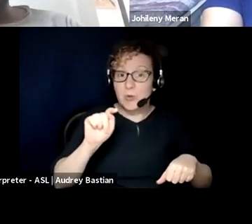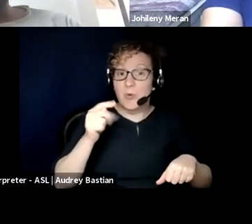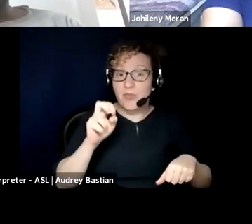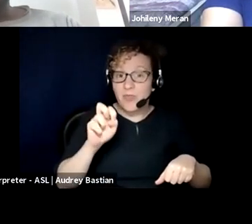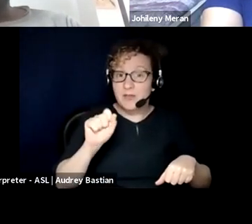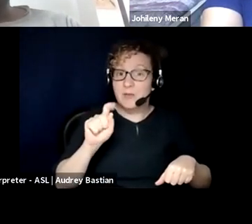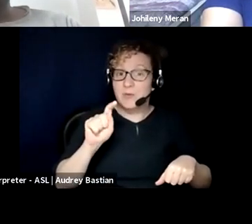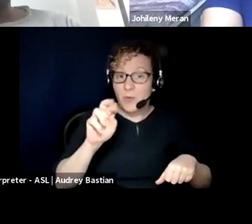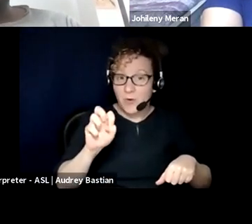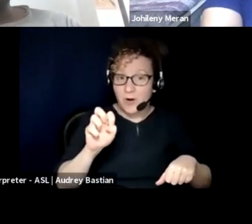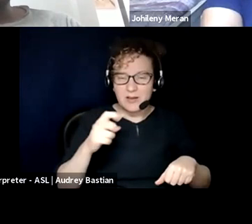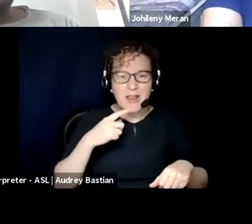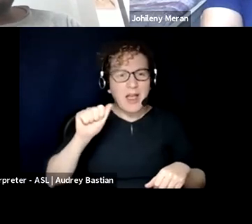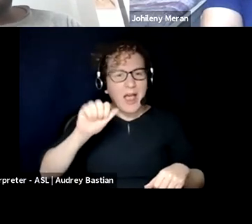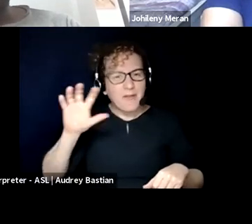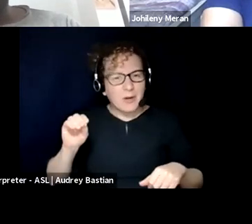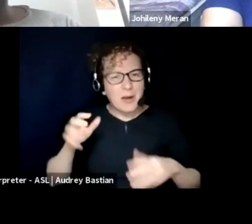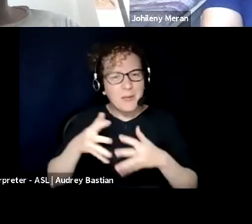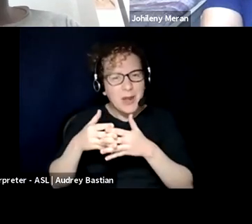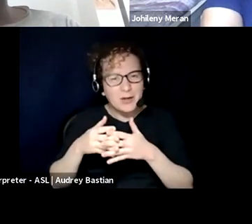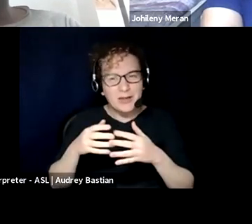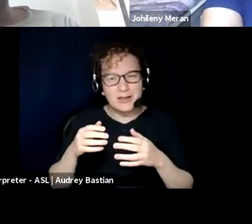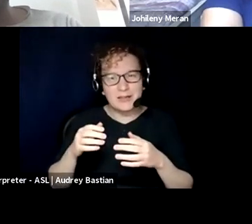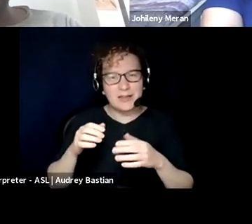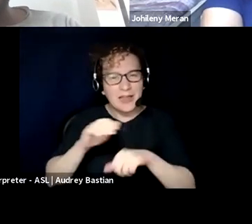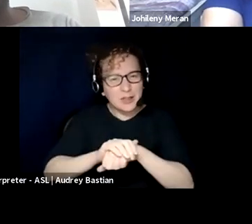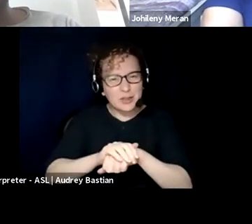English, like people will constantly cut off a consonant and add an apostrophe in a place